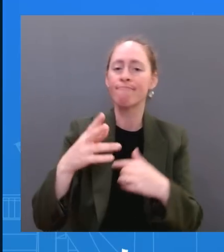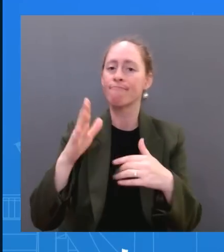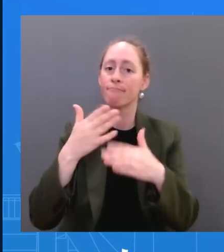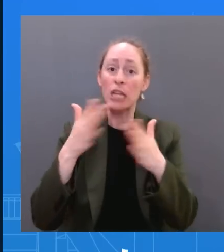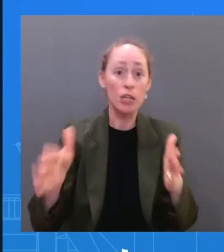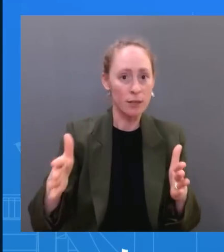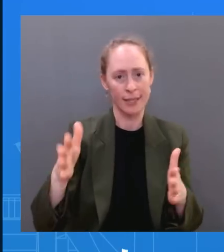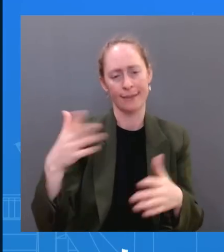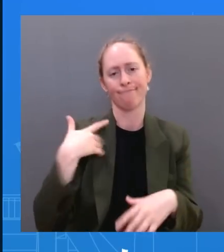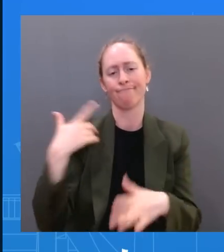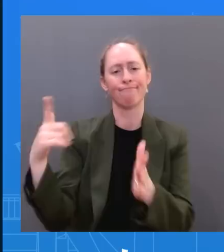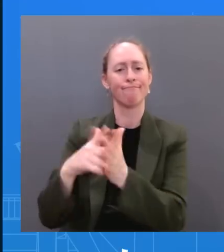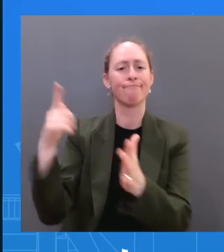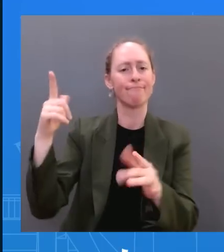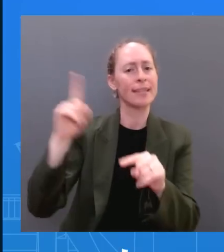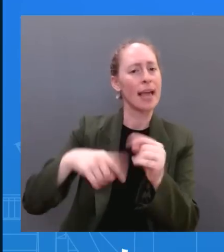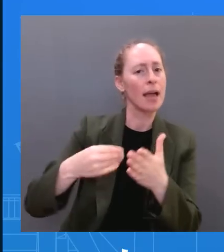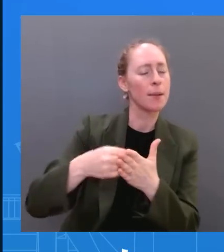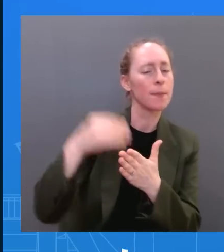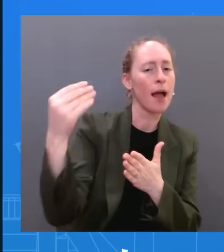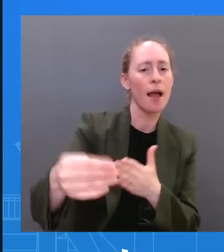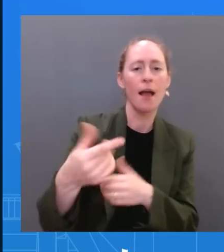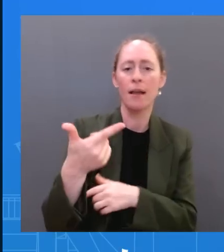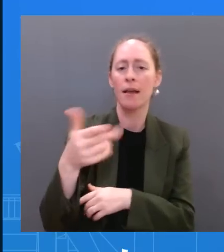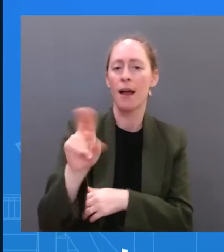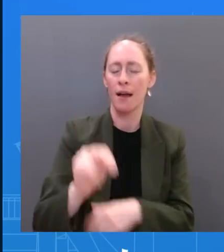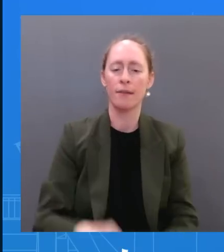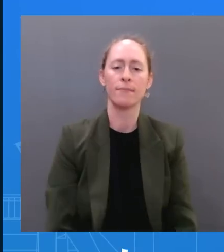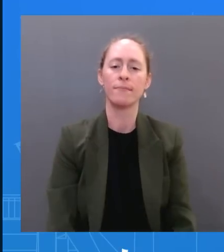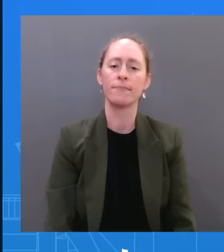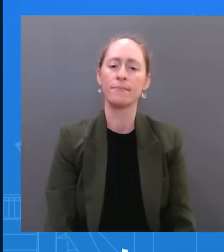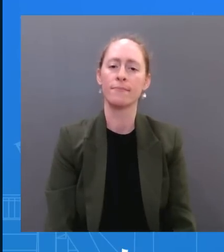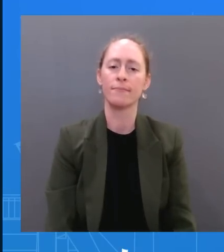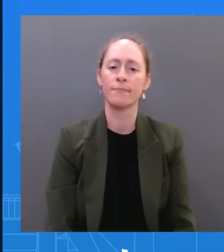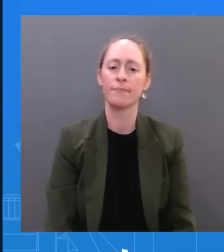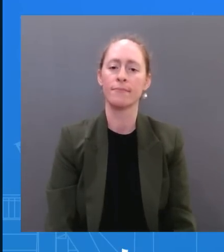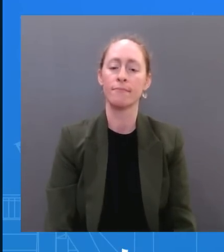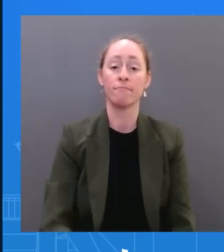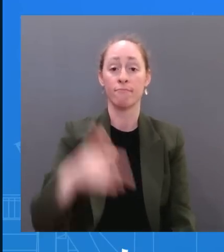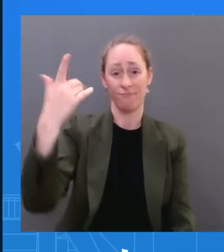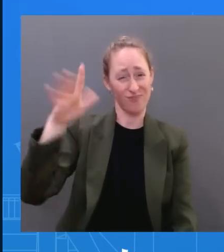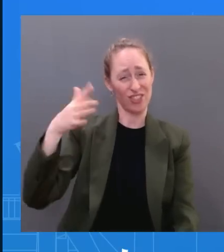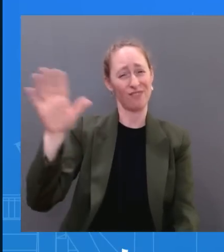that has done more using executive action to deal with gun violence than any other President